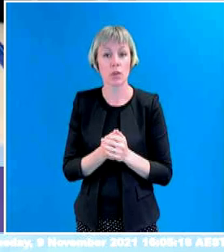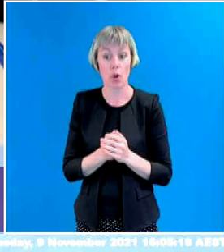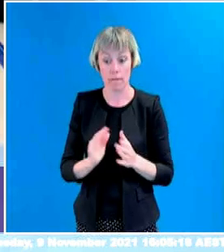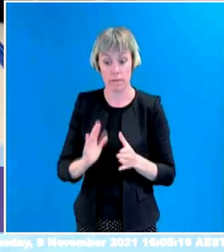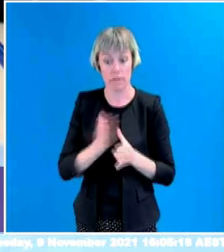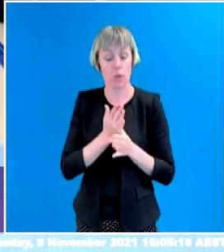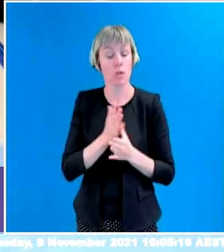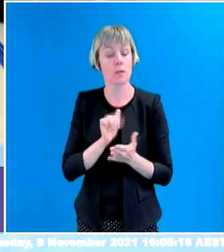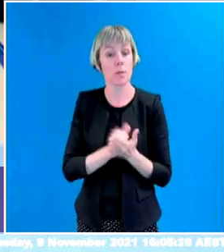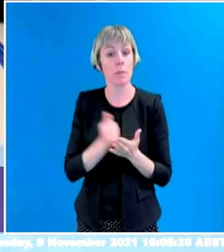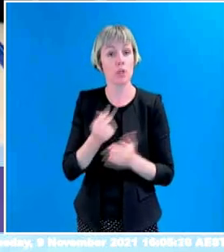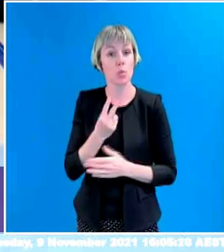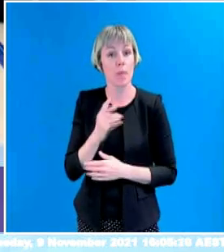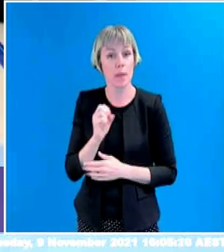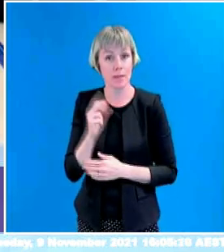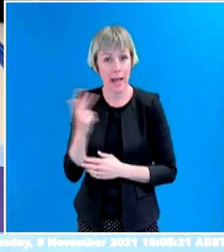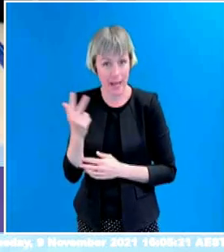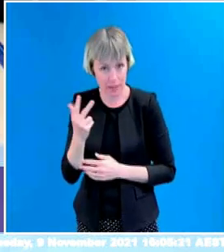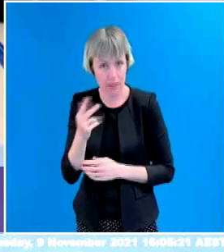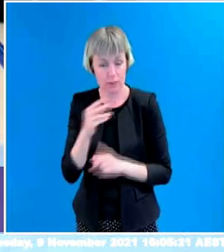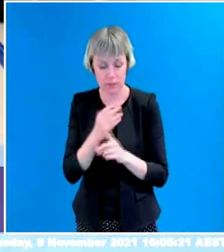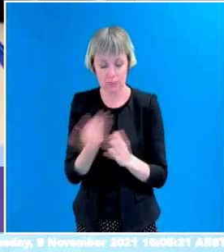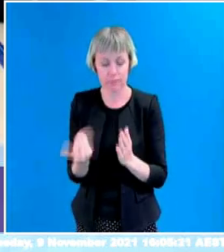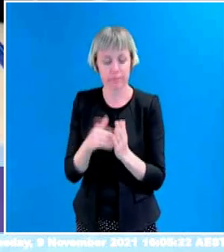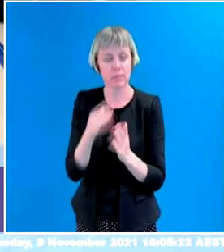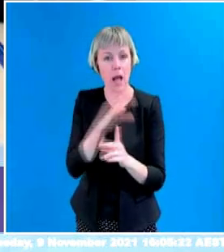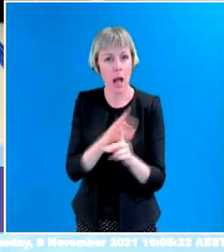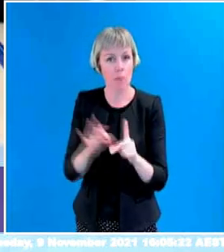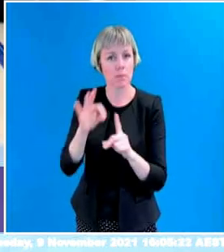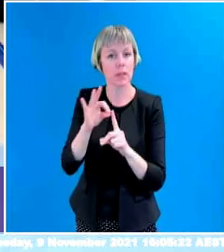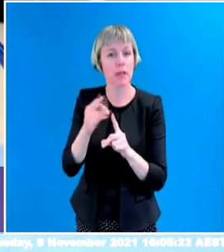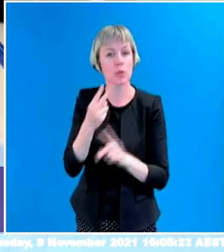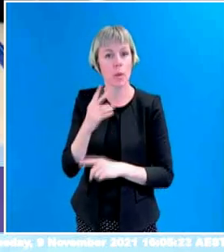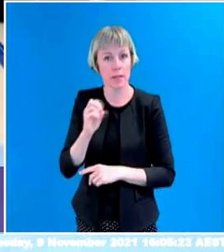There has also been the establishment of a pilot called the National Disability